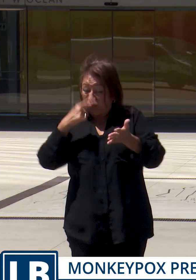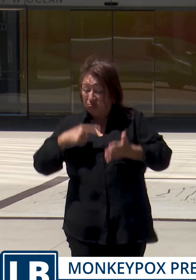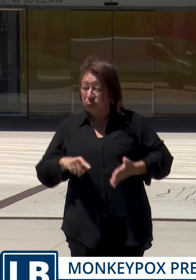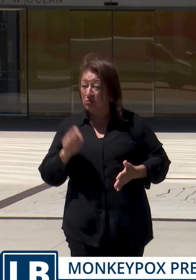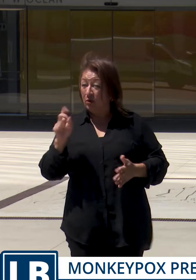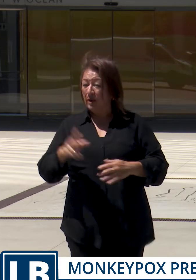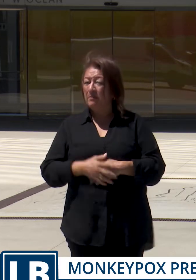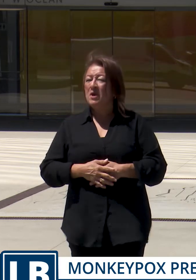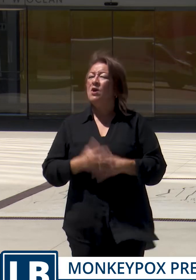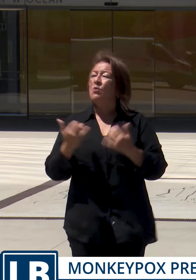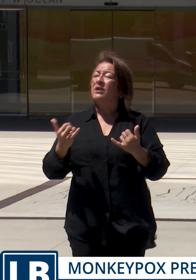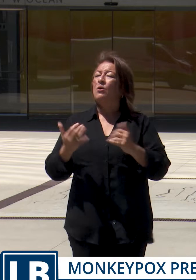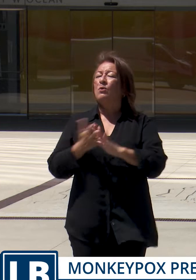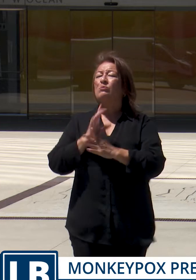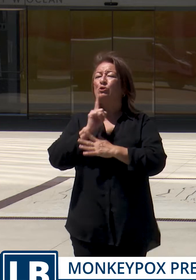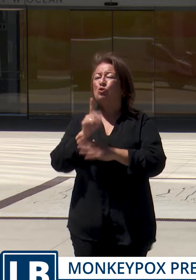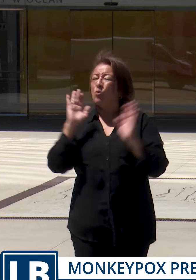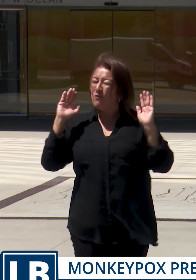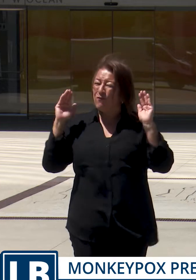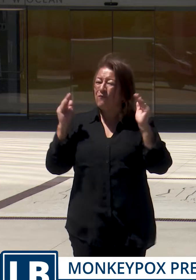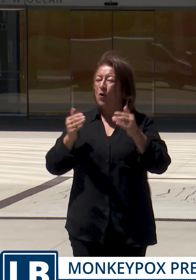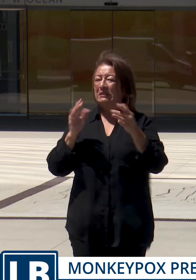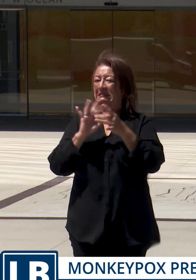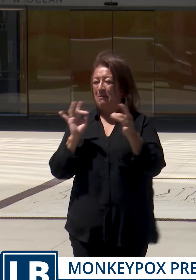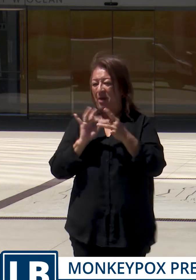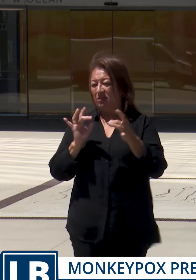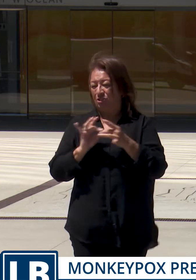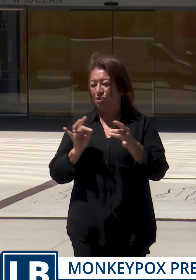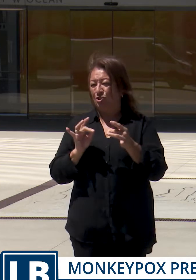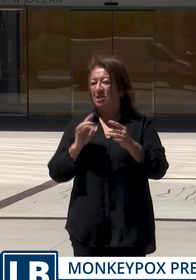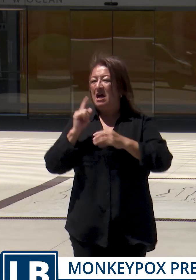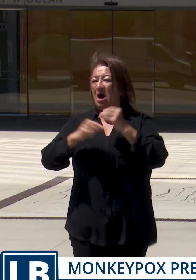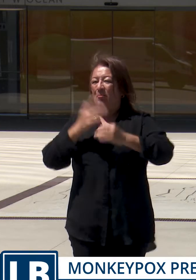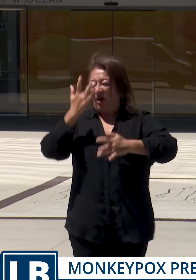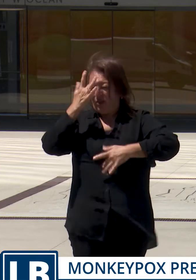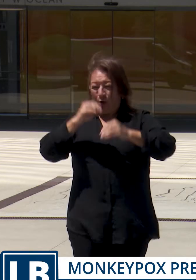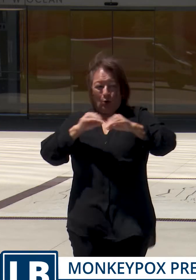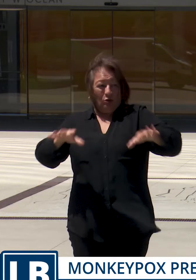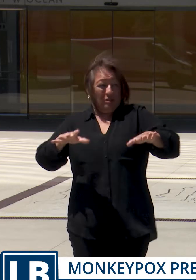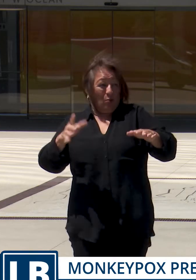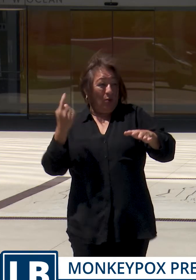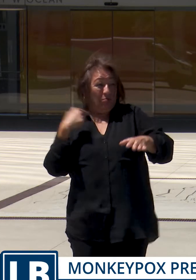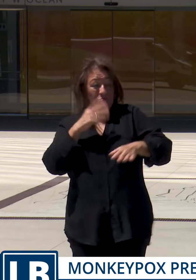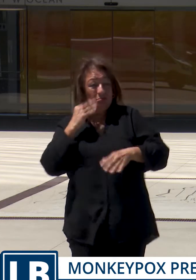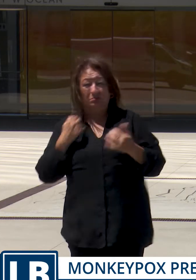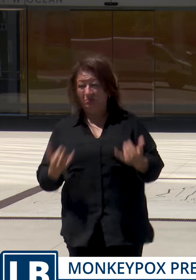sure that we're focusing the messaging on the outbreak that we're currently in